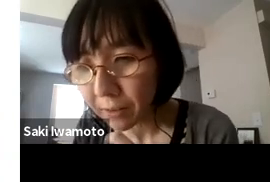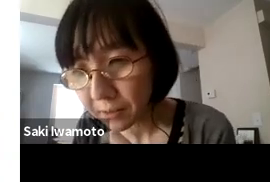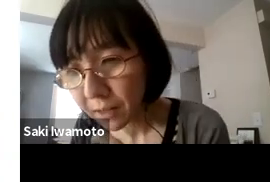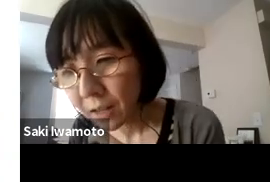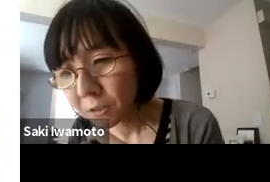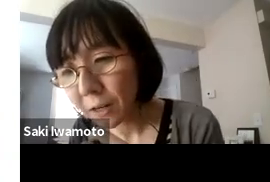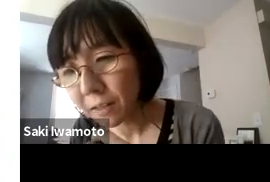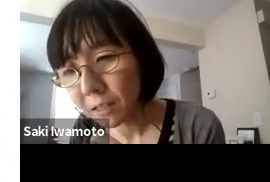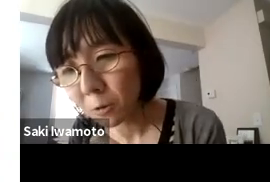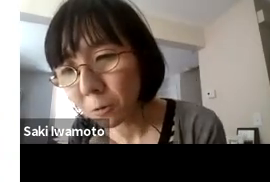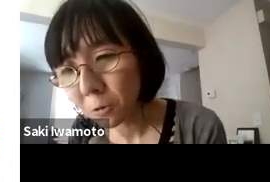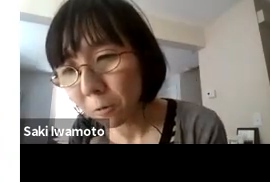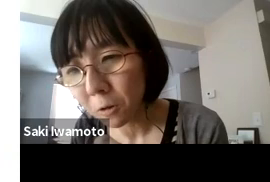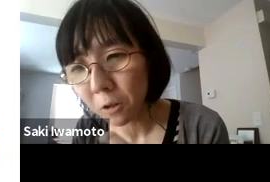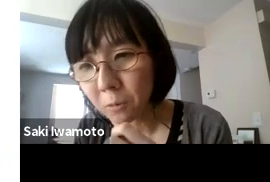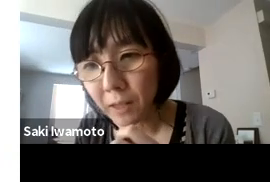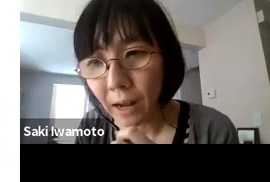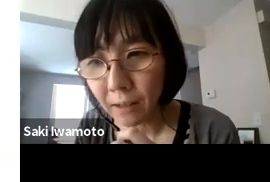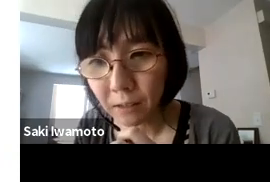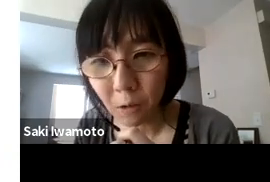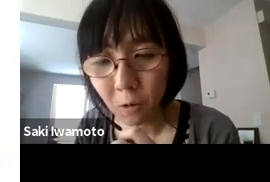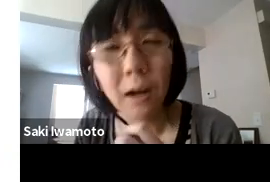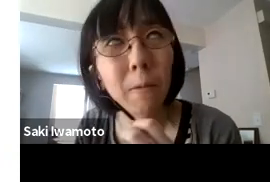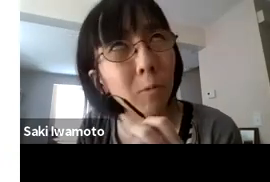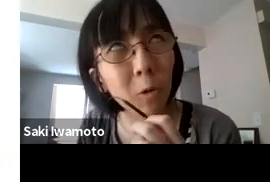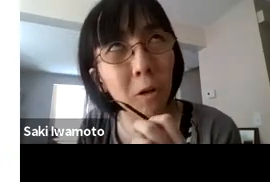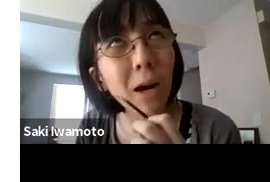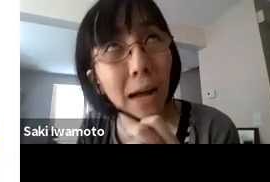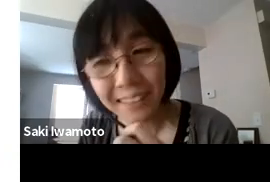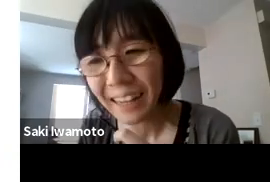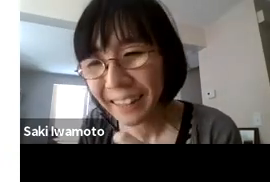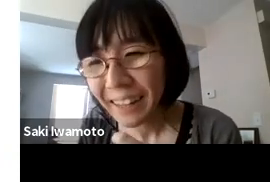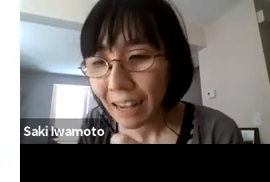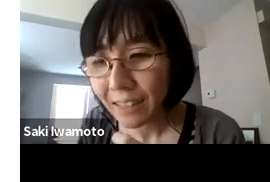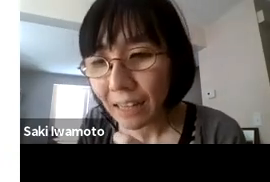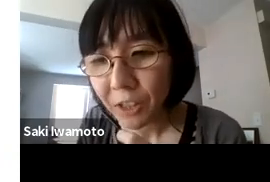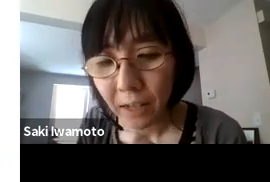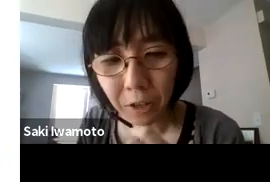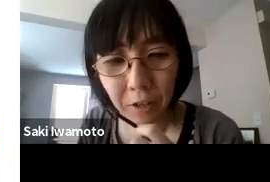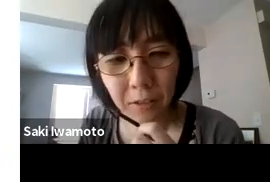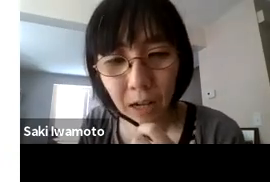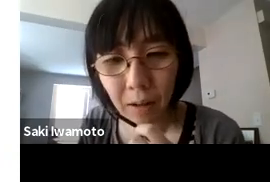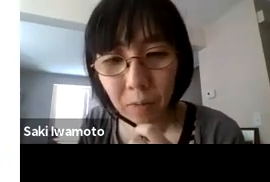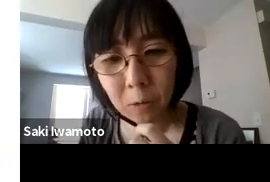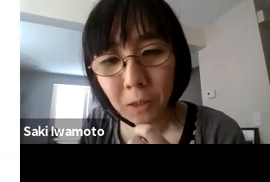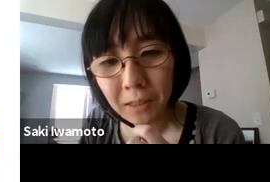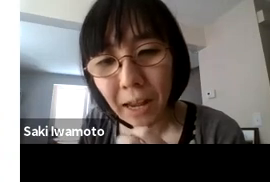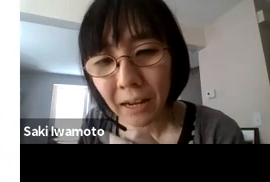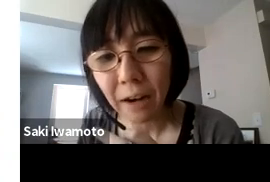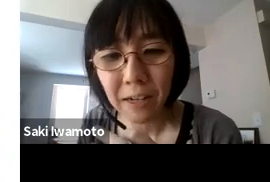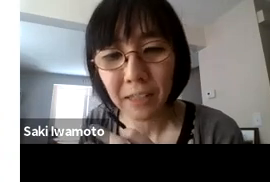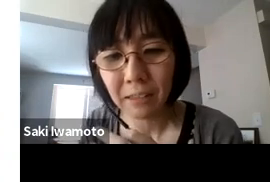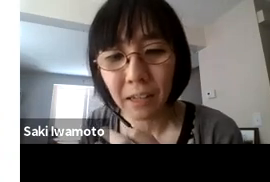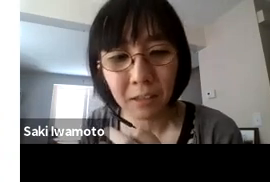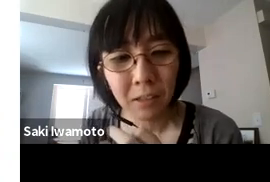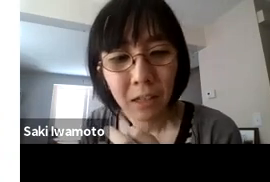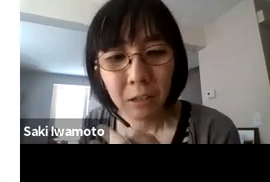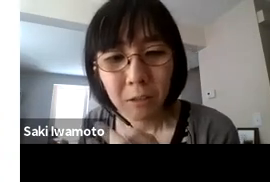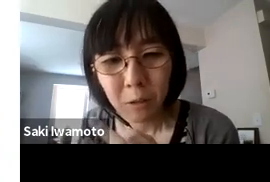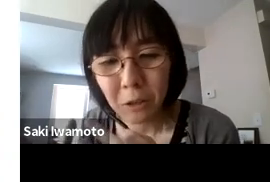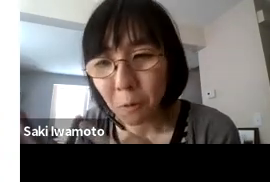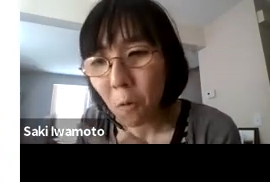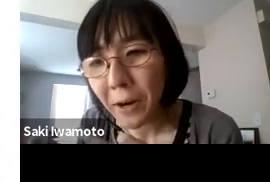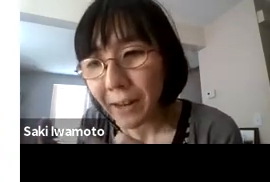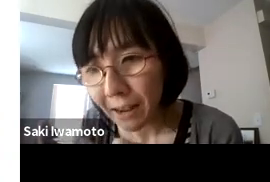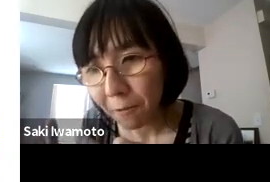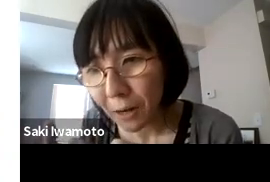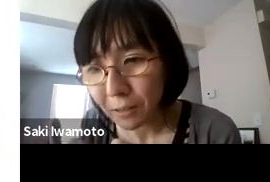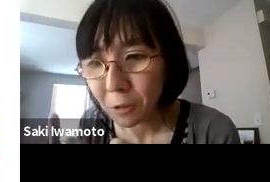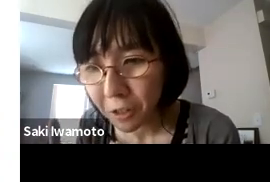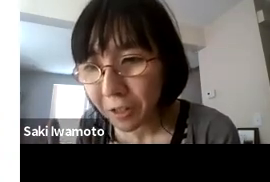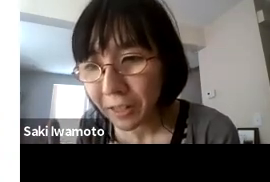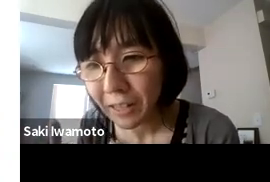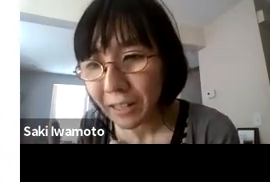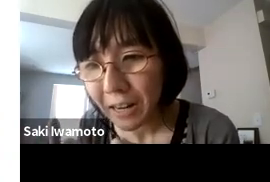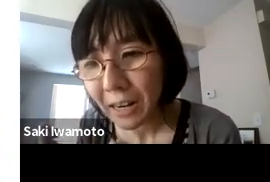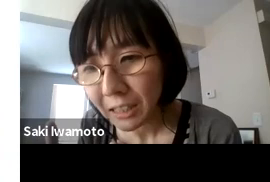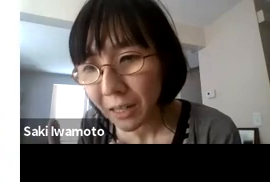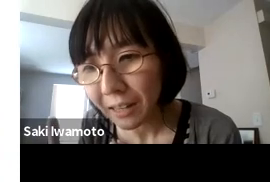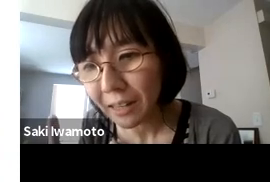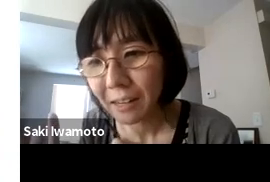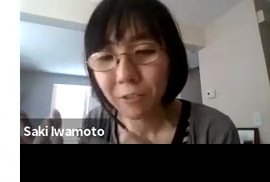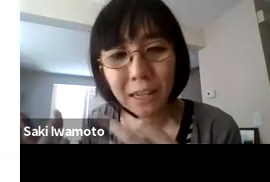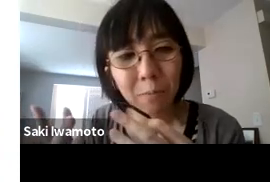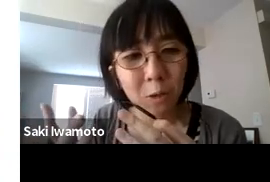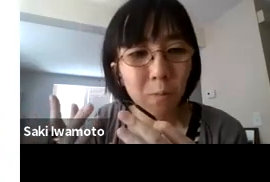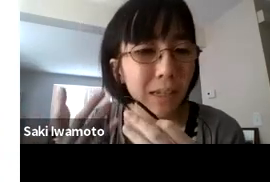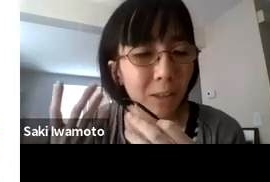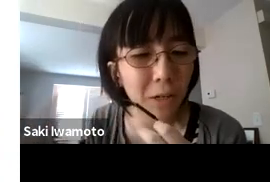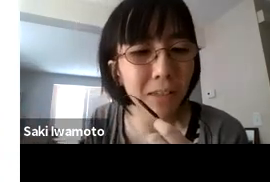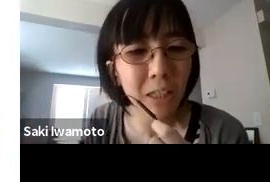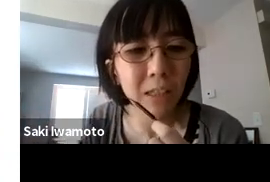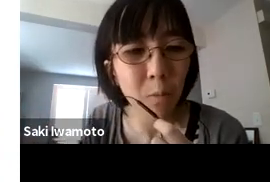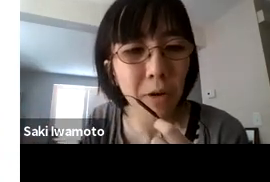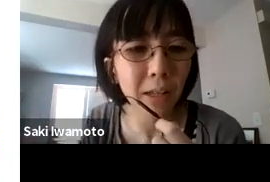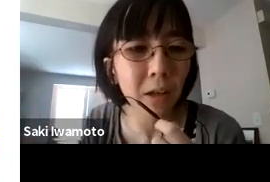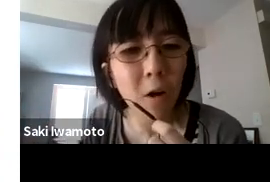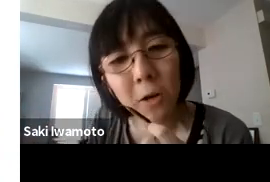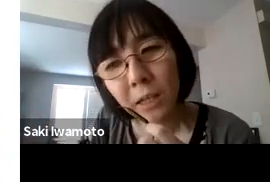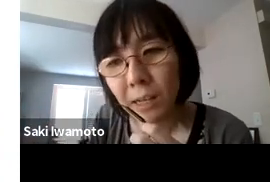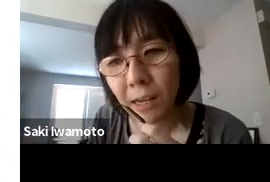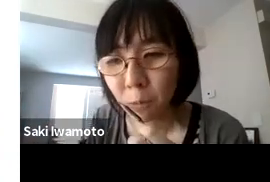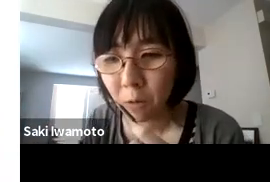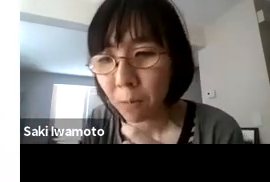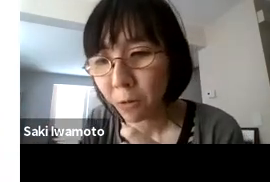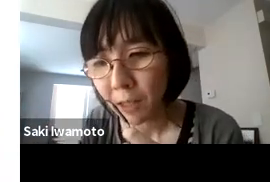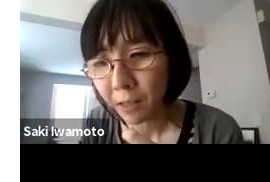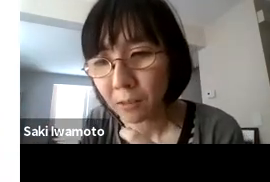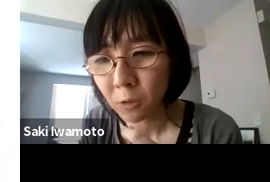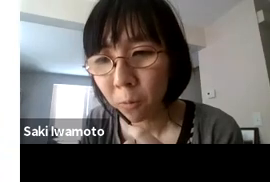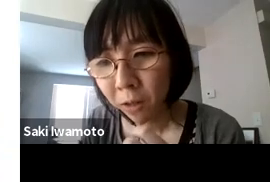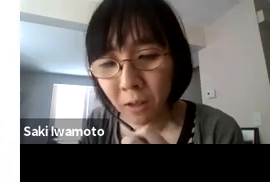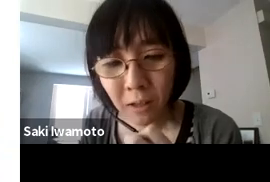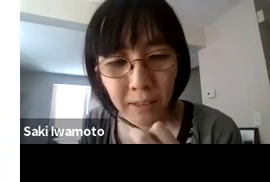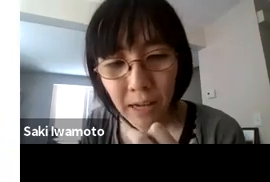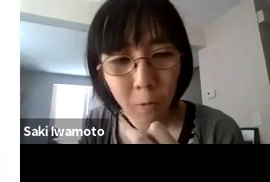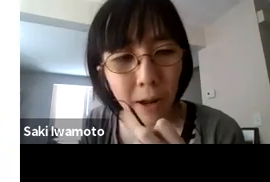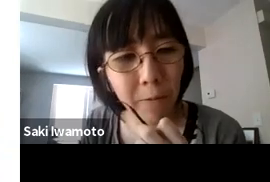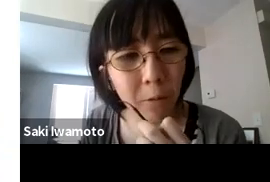they also get embarrassed. So I think it's also a role of the role of us as educators to really encourage and like you know point at what's good in the engagement, again we can so be so easily disappointed like oh he can't blow bubbles like that's so